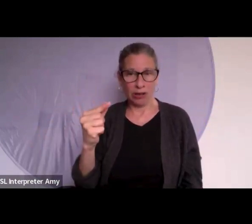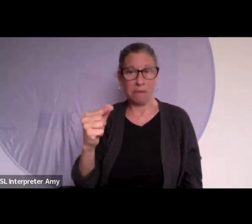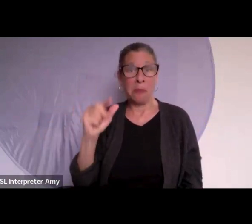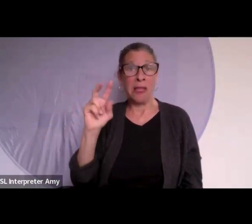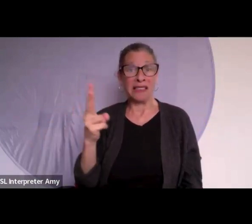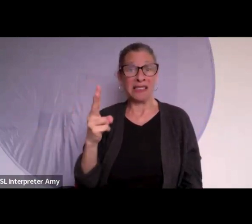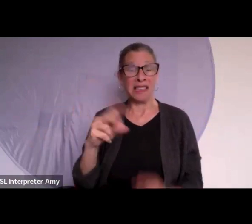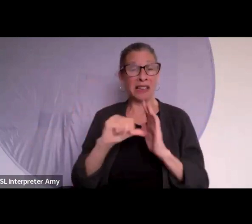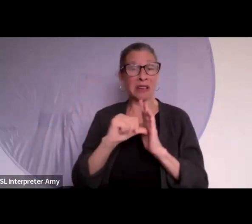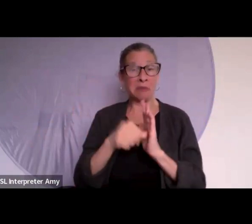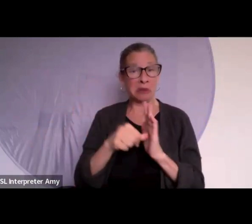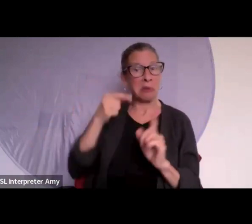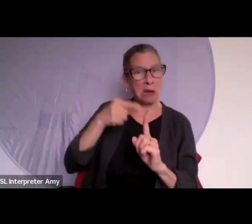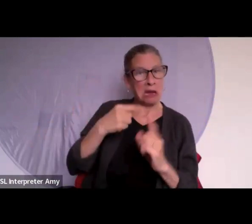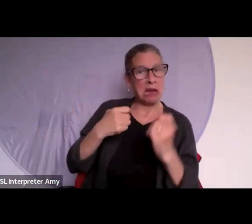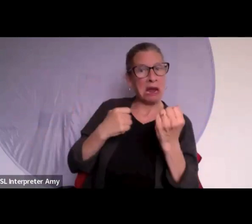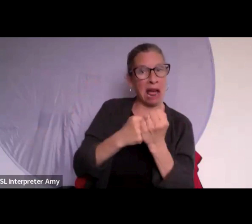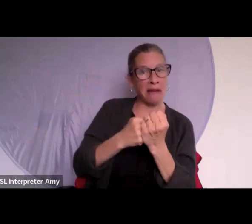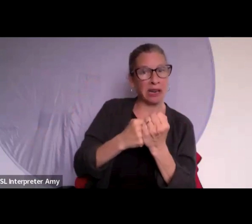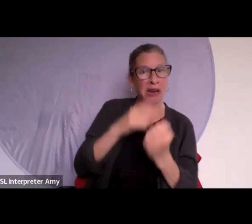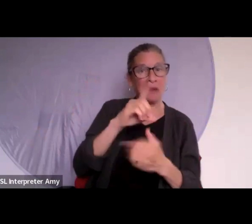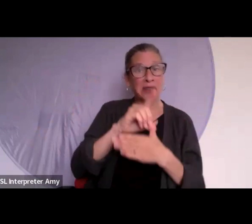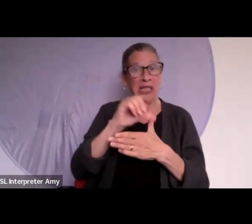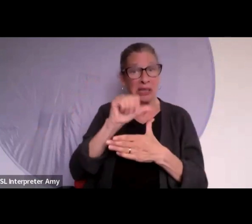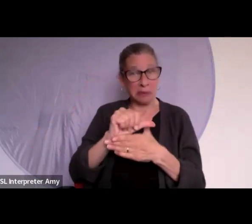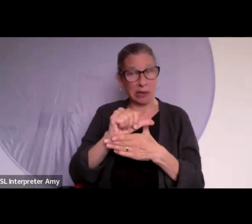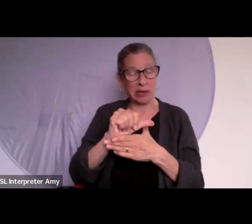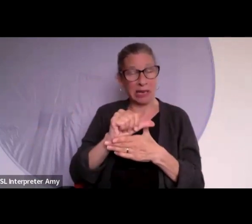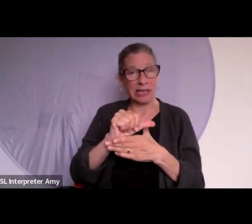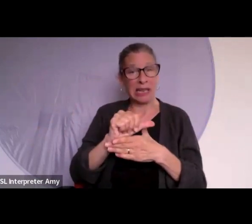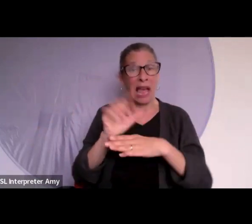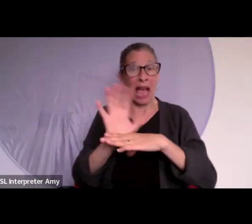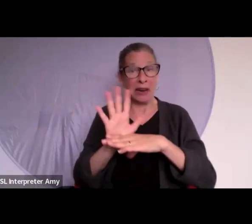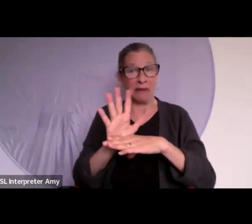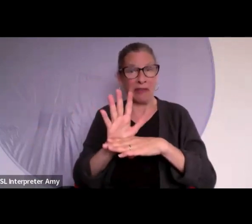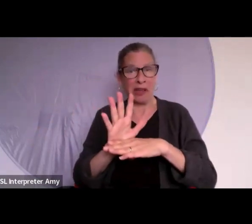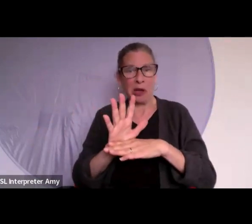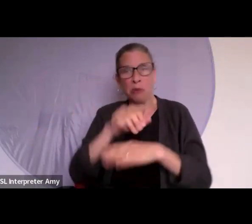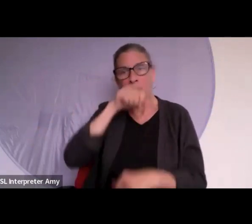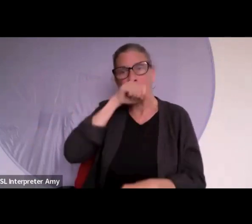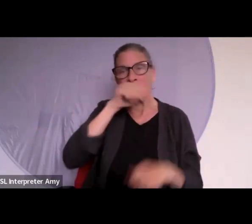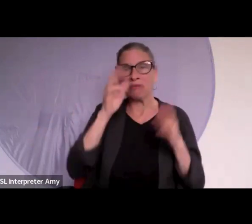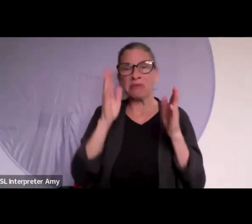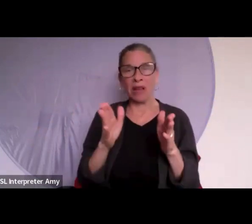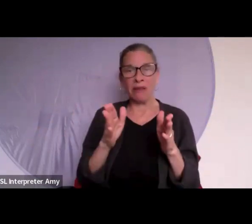advocate for disabilities, and a film Maven. He also says,